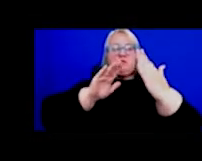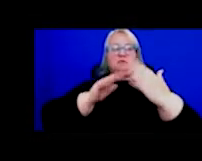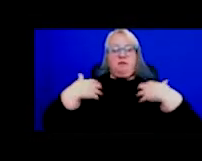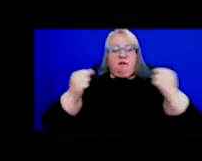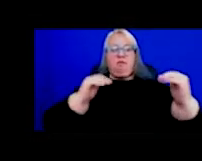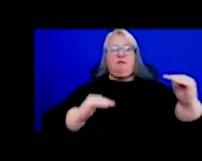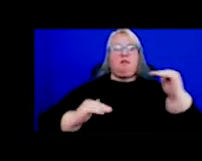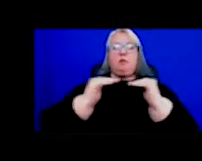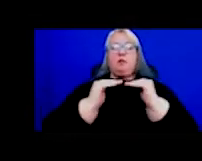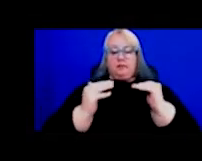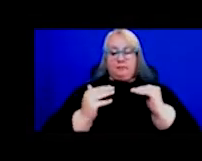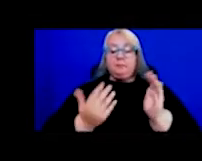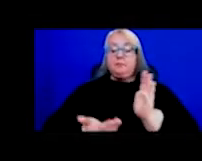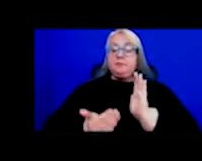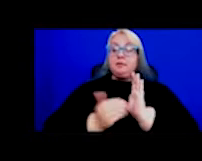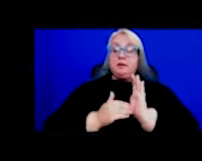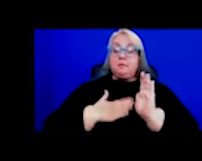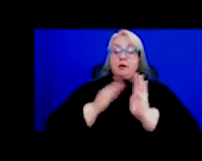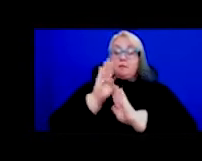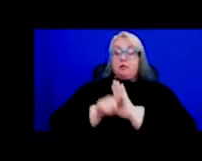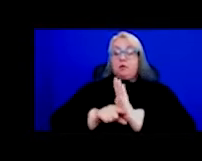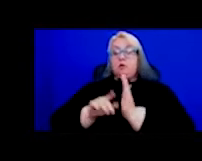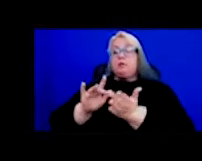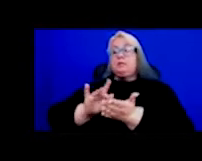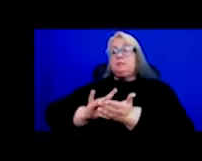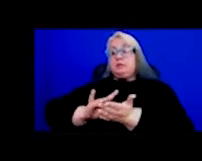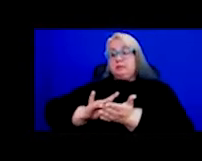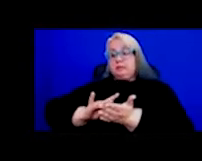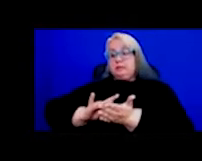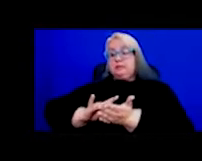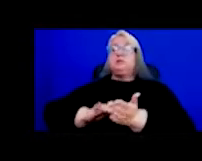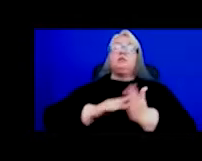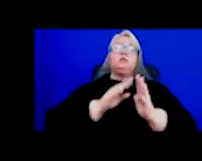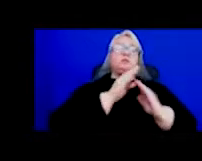background is both in medicine and public health and we're very fortunate to come from a family